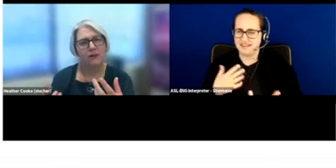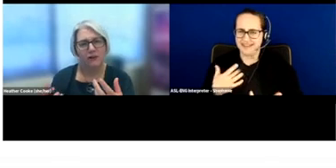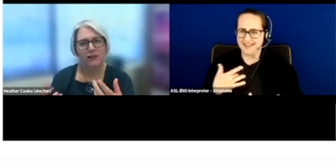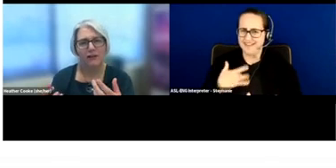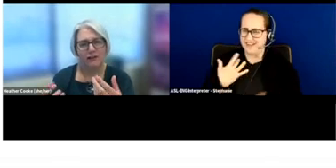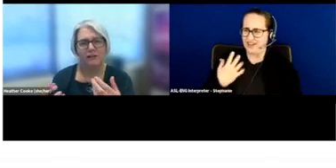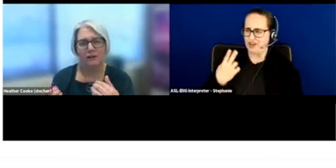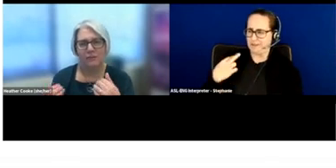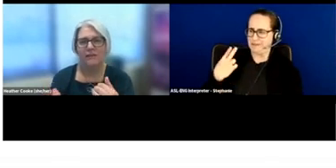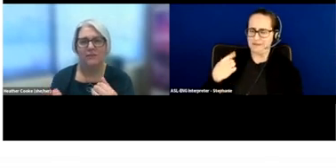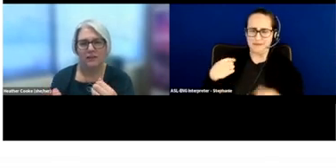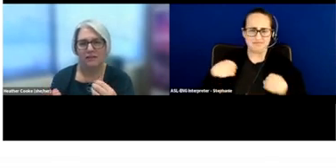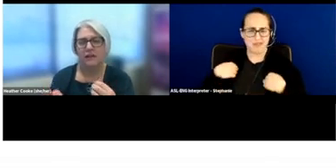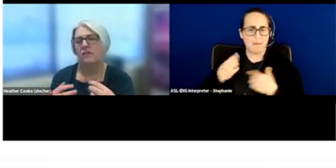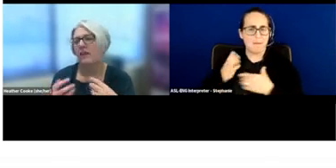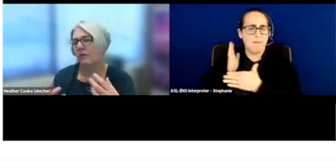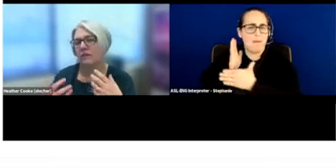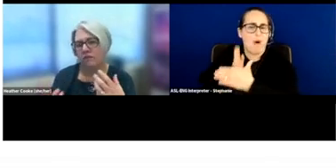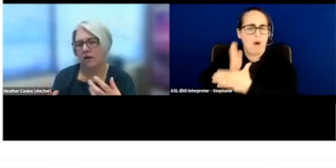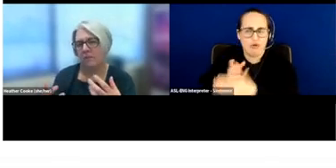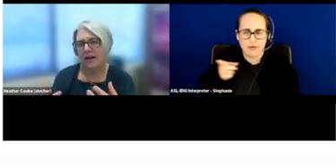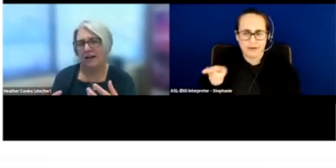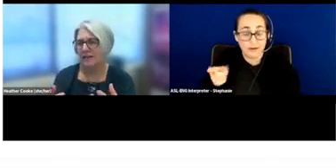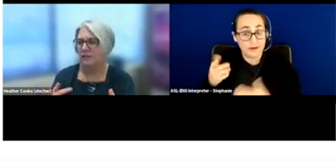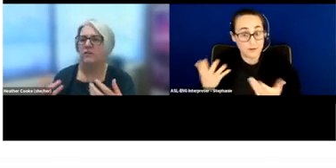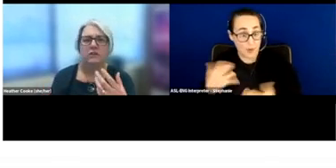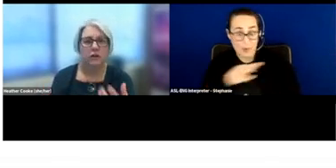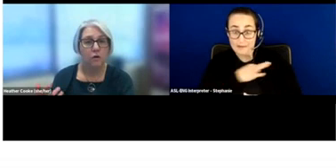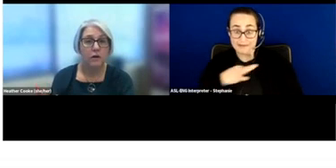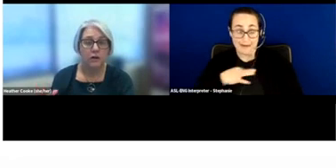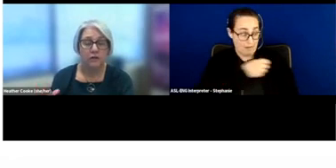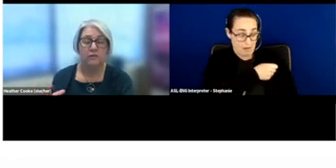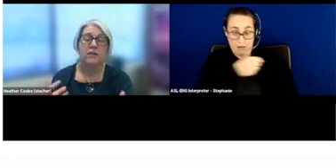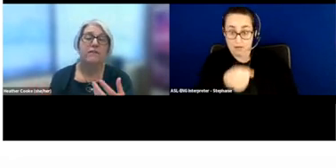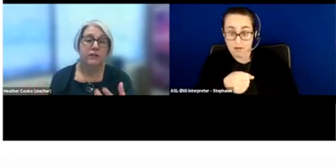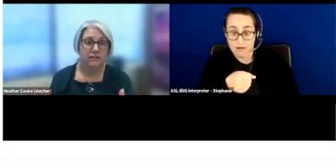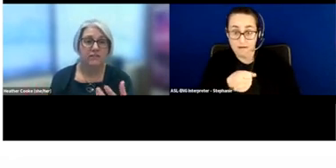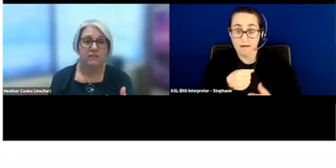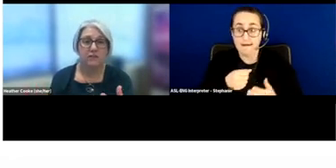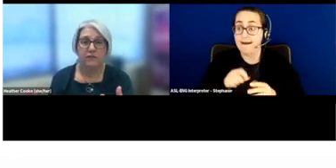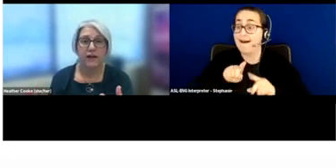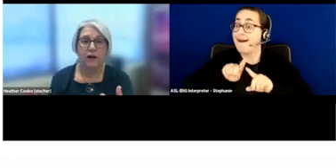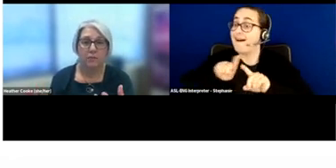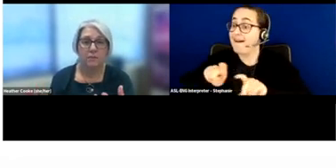early on in their positions staff would stop asking certain coworkers for assistance or for help.